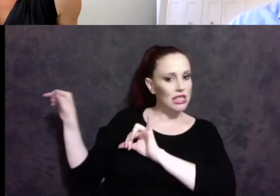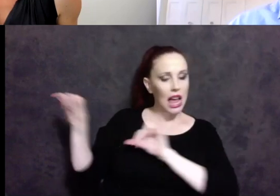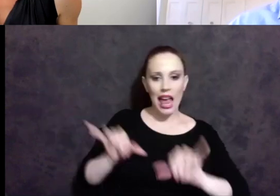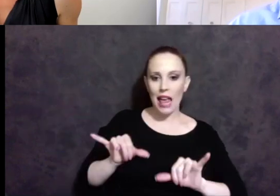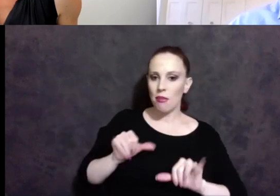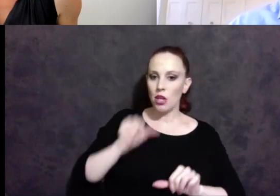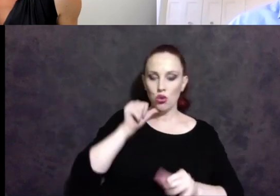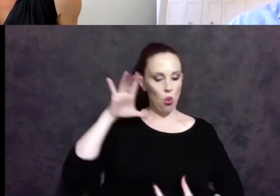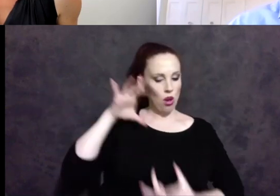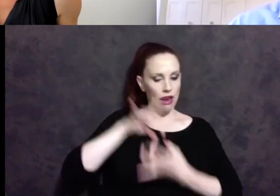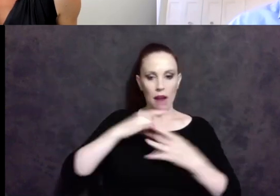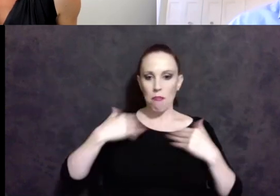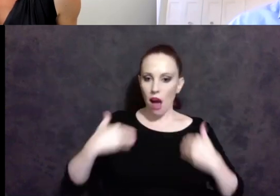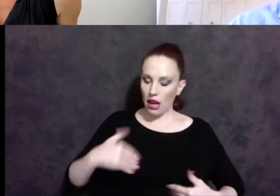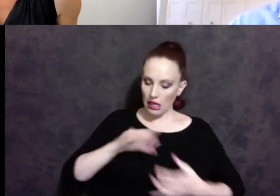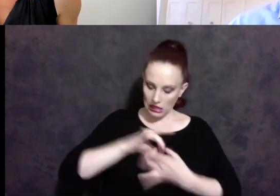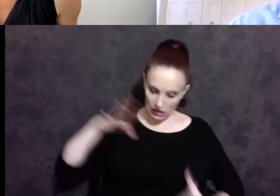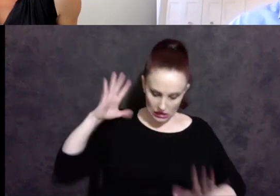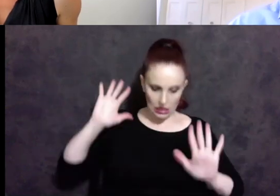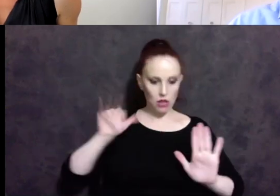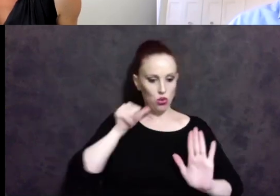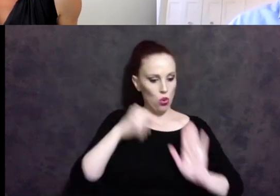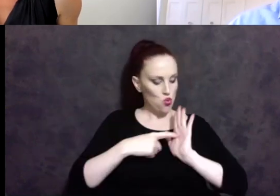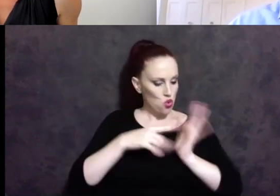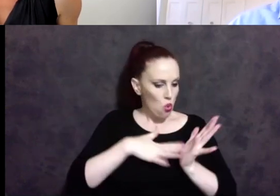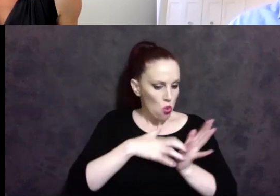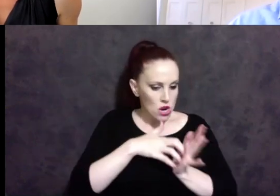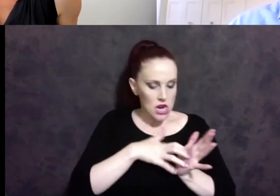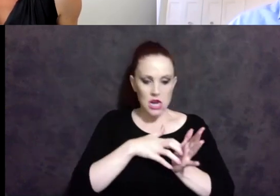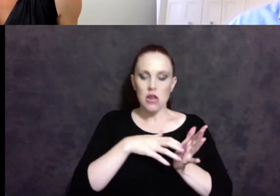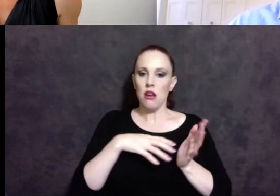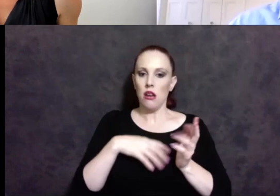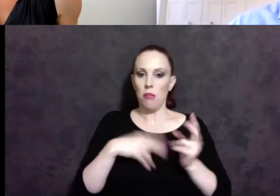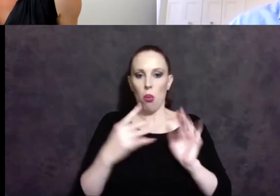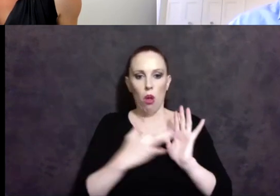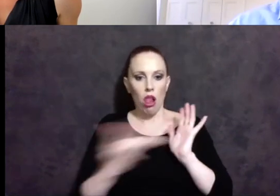body, don't show vulnerability, it is a sign of weakness as African American male people